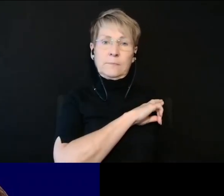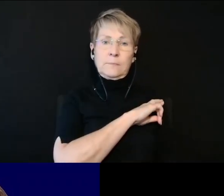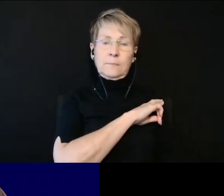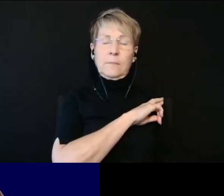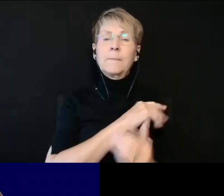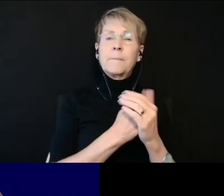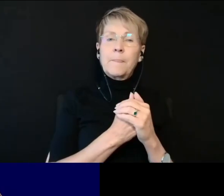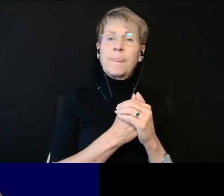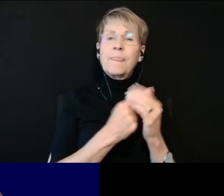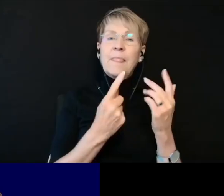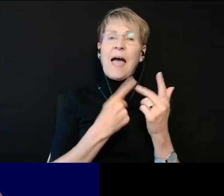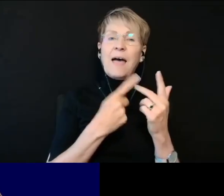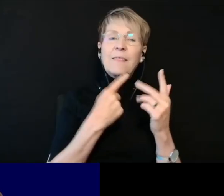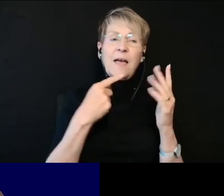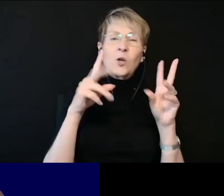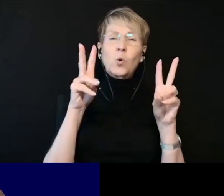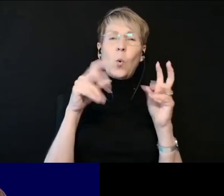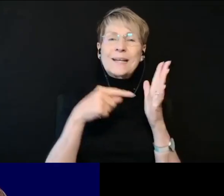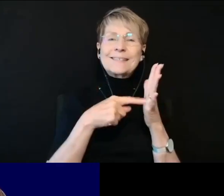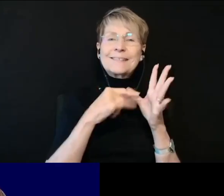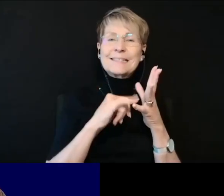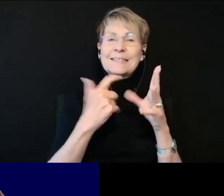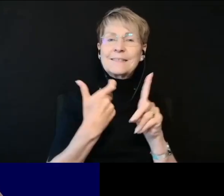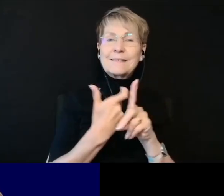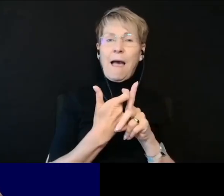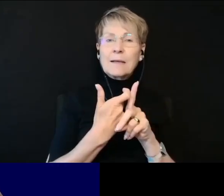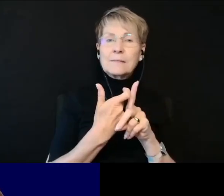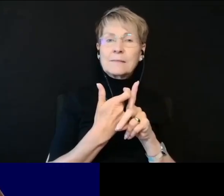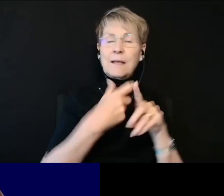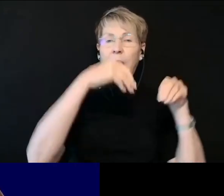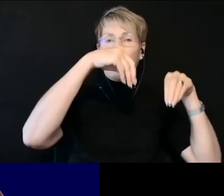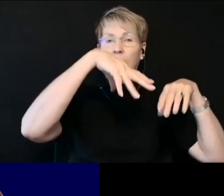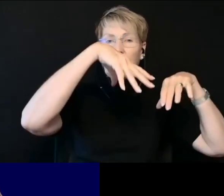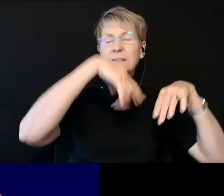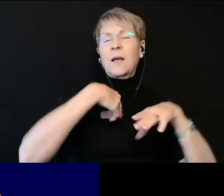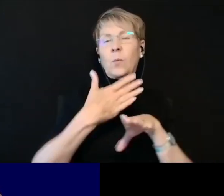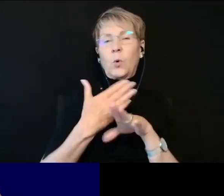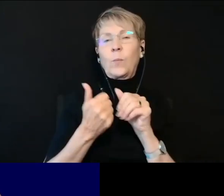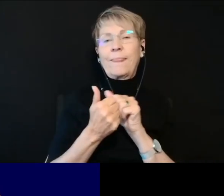lighting. That's been my experience of working with orthoptists is that they do recommend